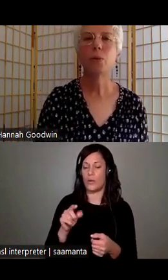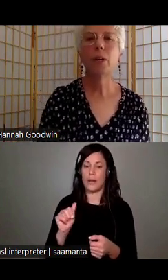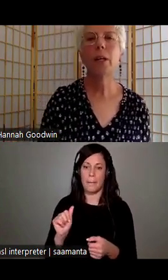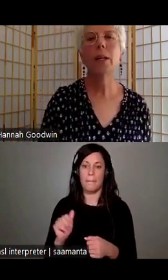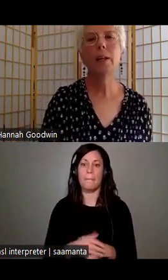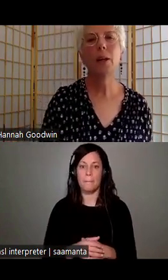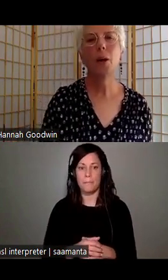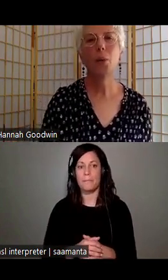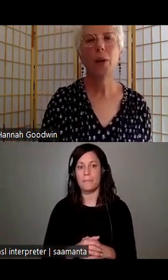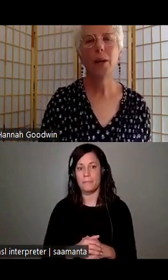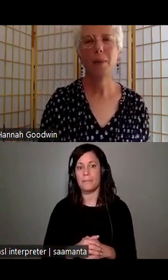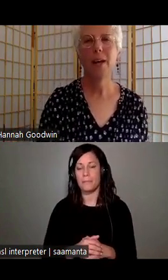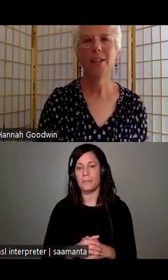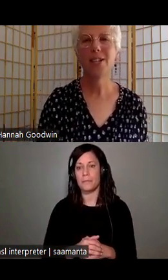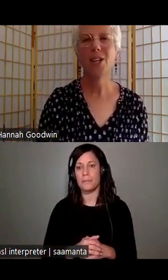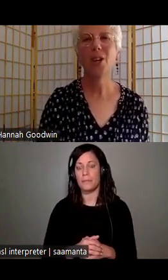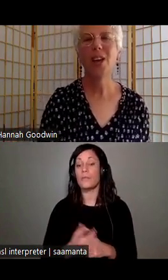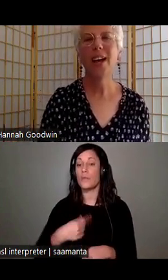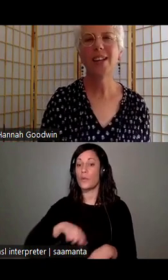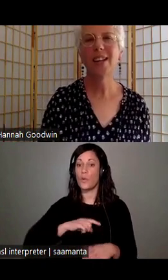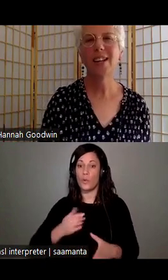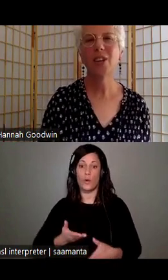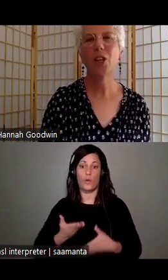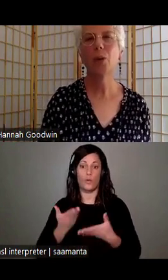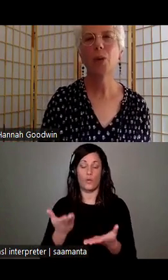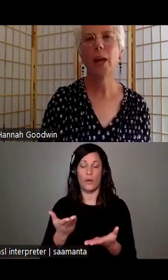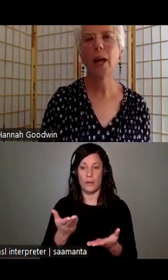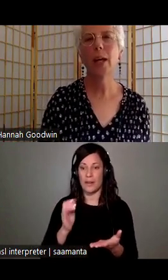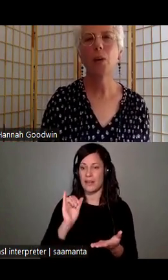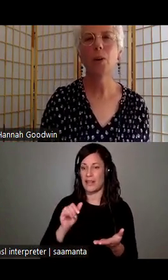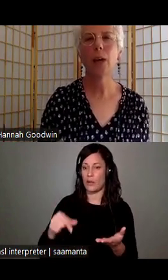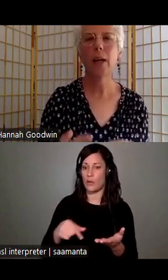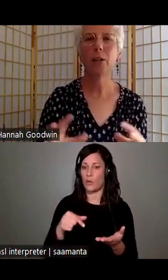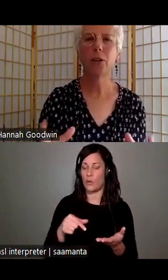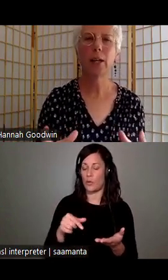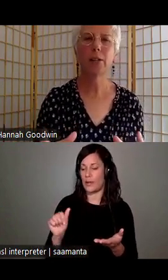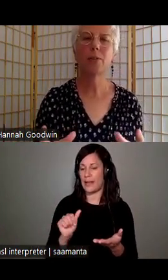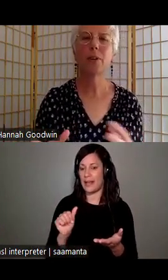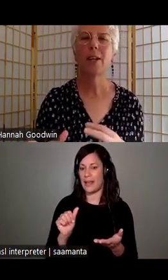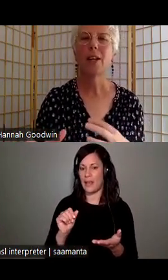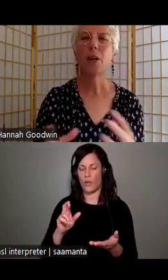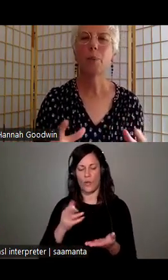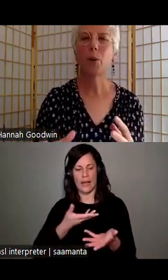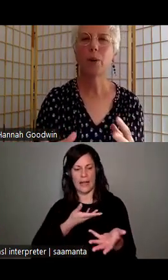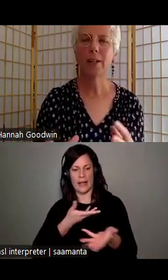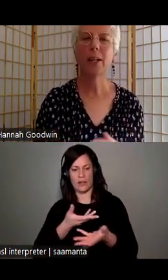We really recommend that the Q&A or that interactive component,